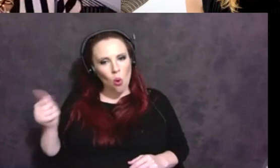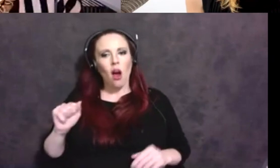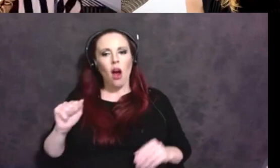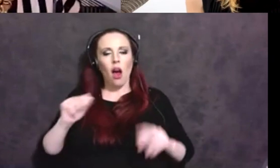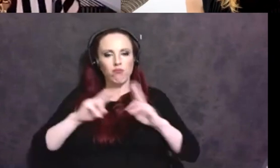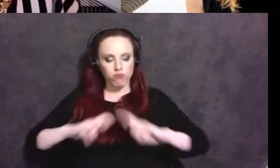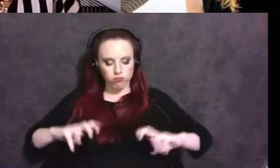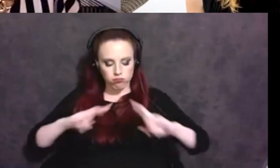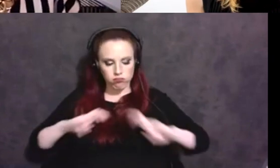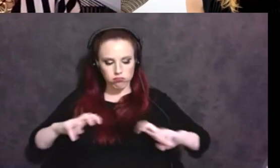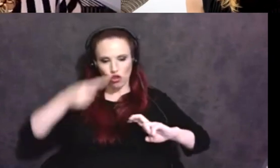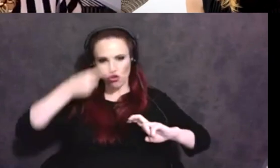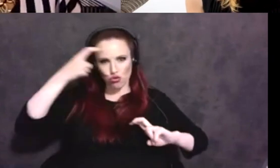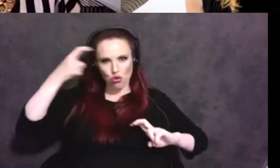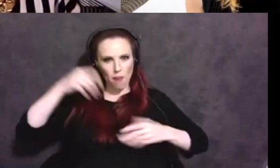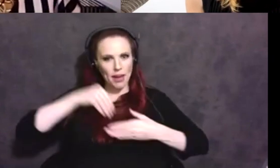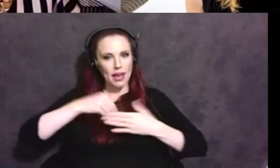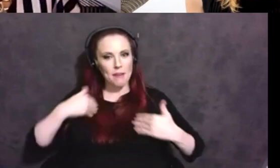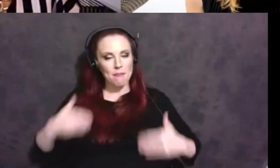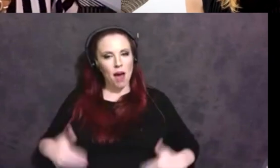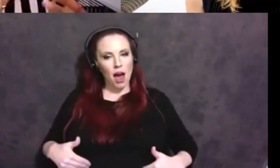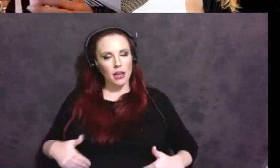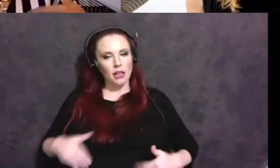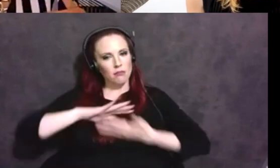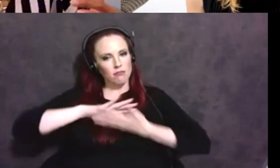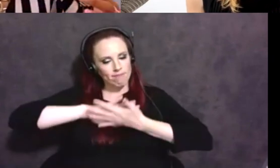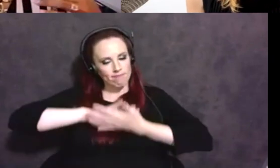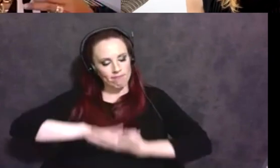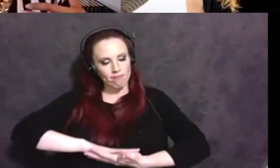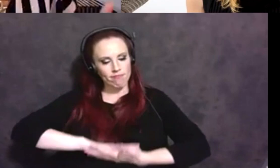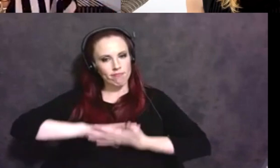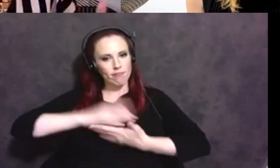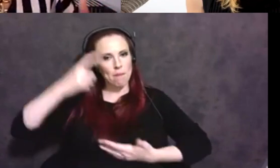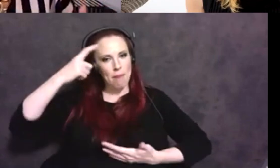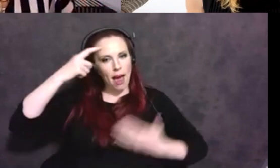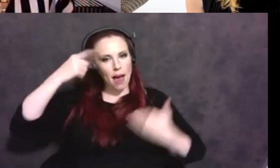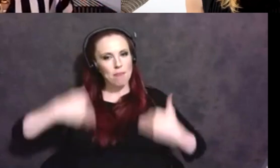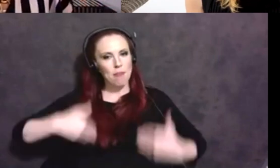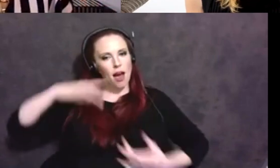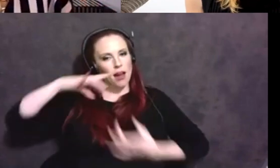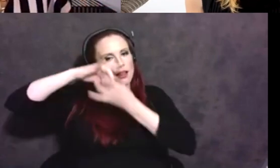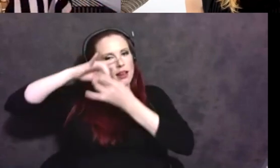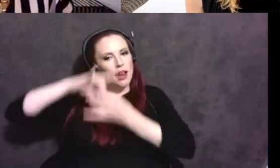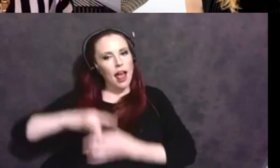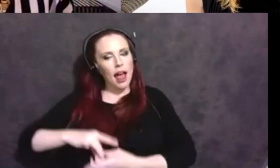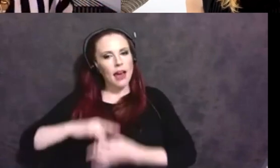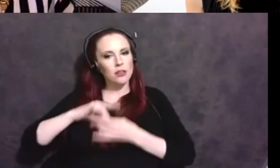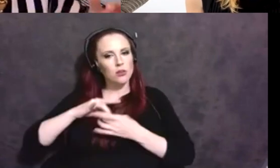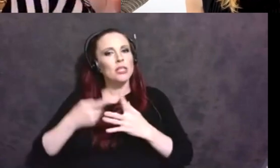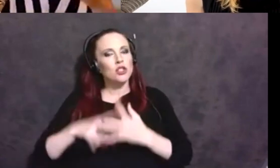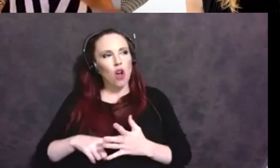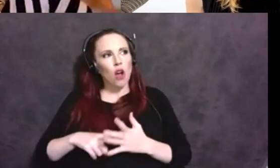we look at mindfulness and yoga and explore the body through that or even exploring the